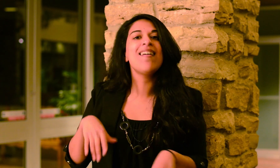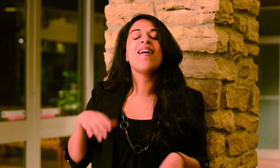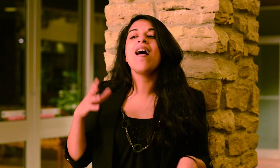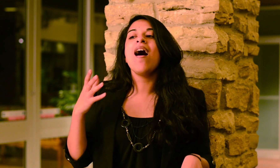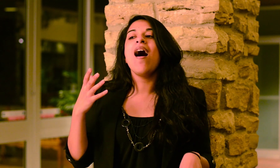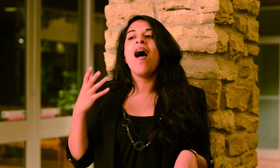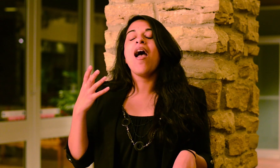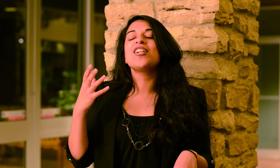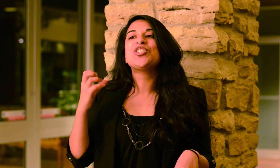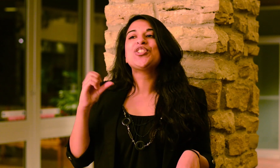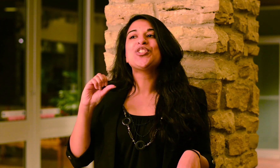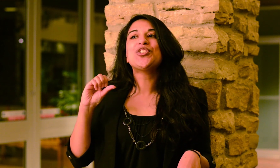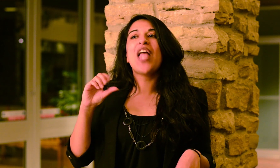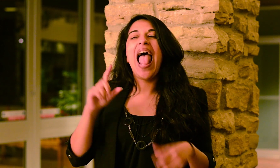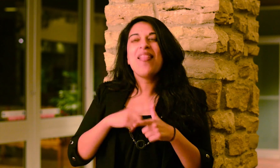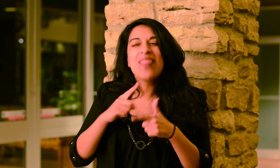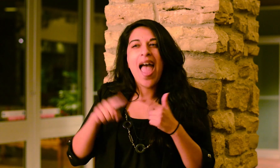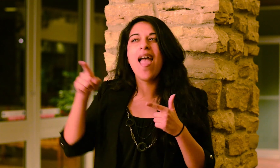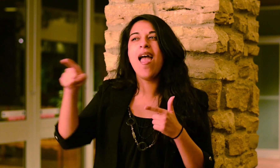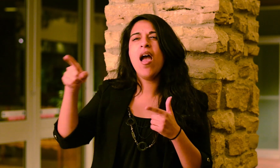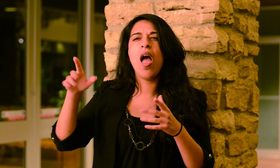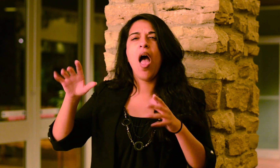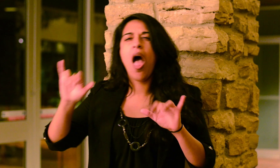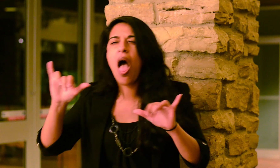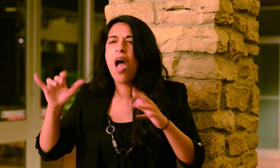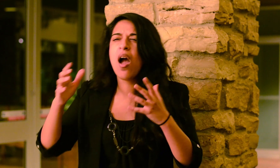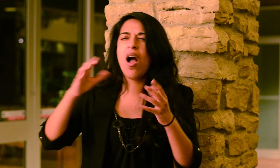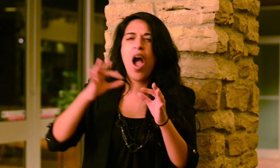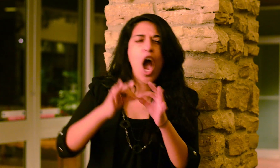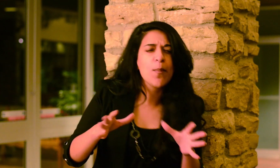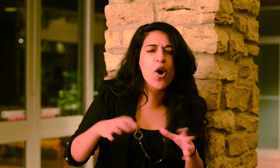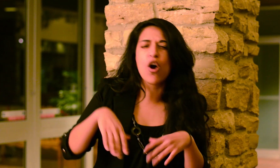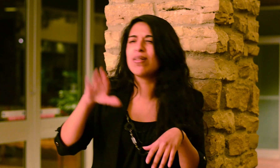At that point, it was already apparent they were learning on the spot about using interpreters,